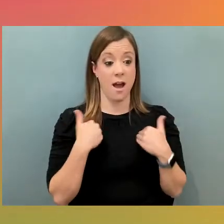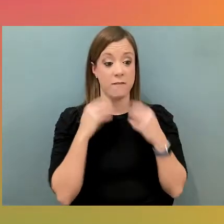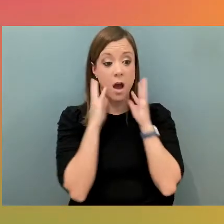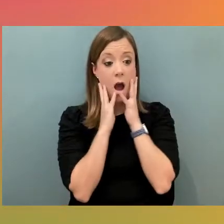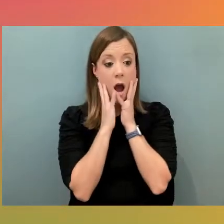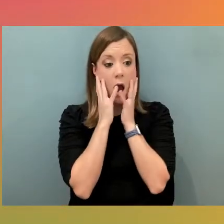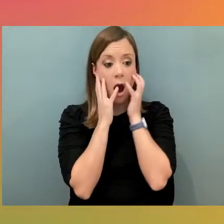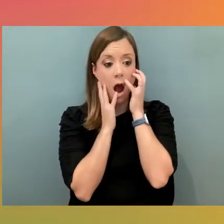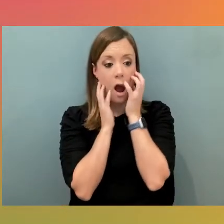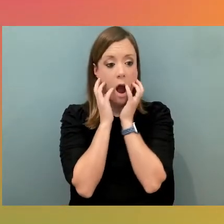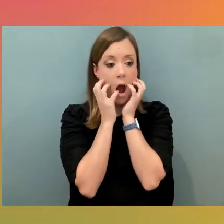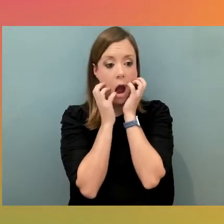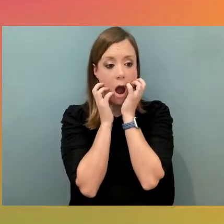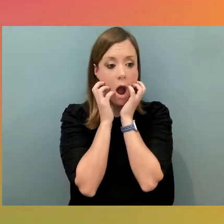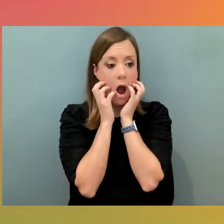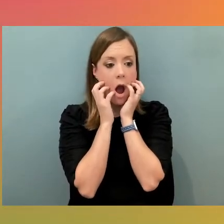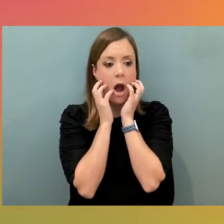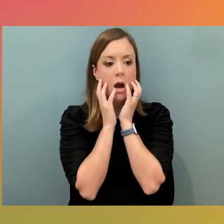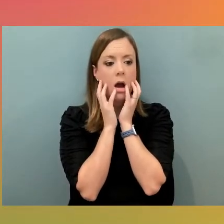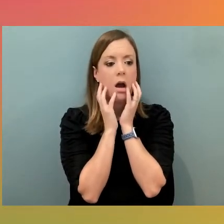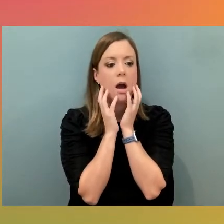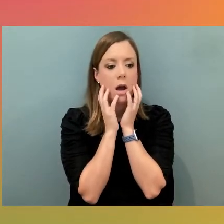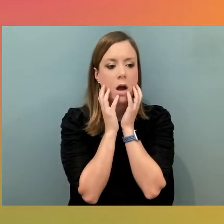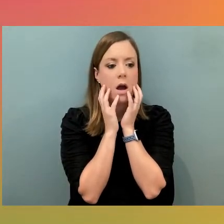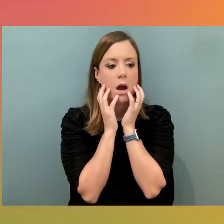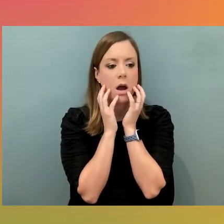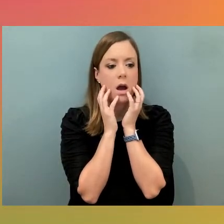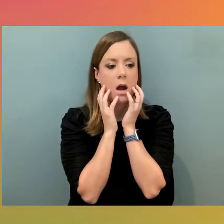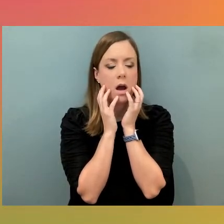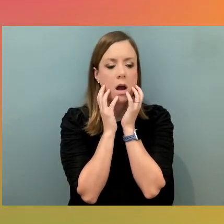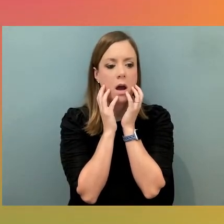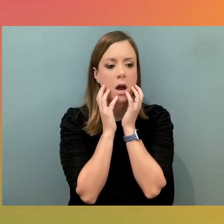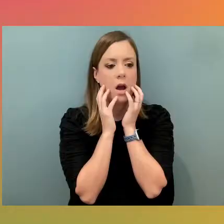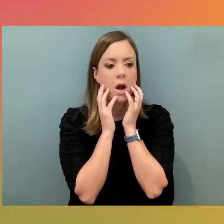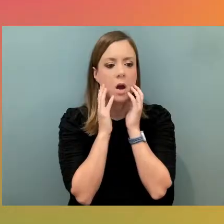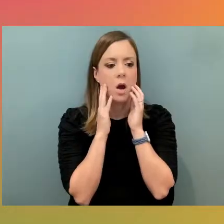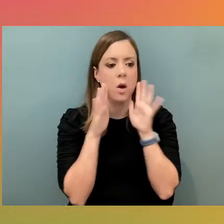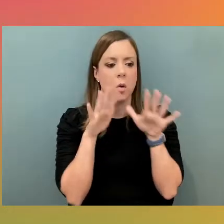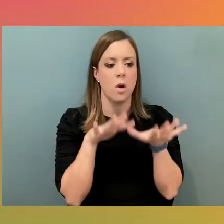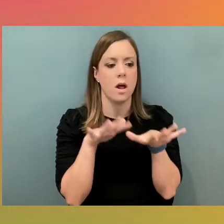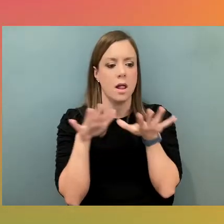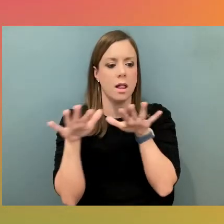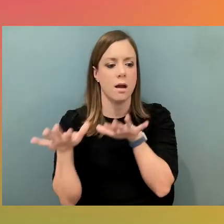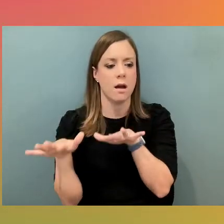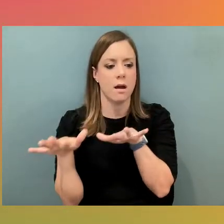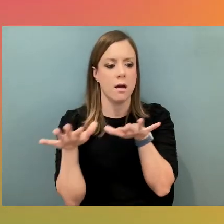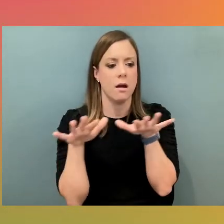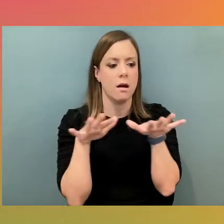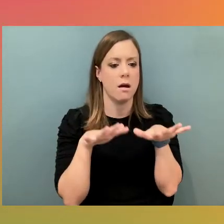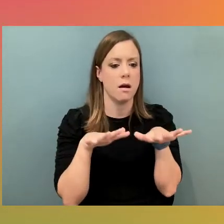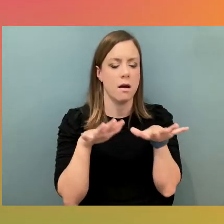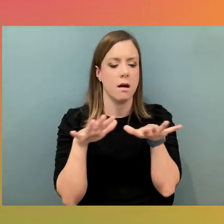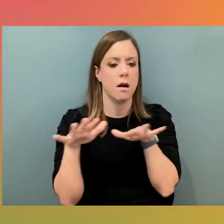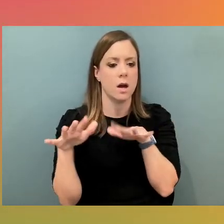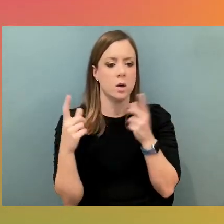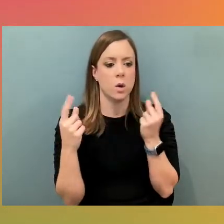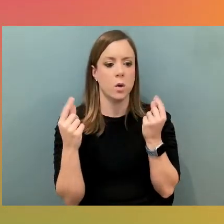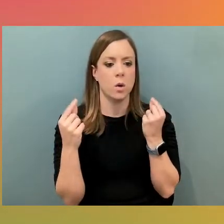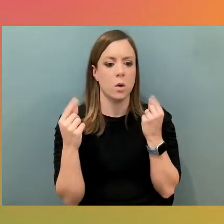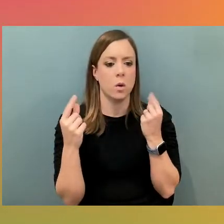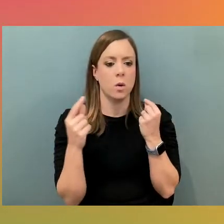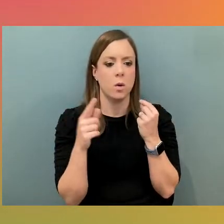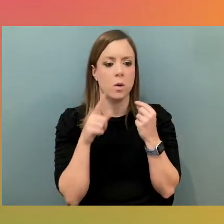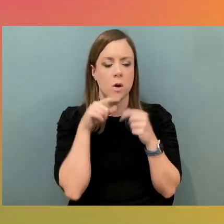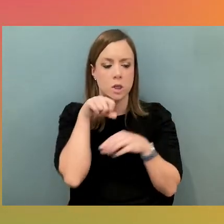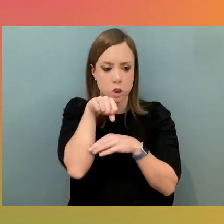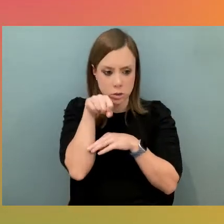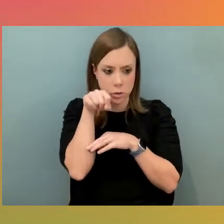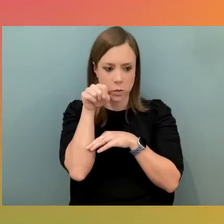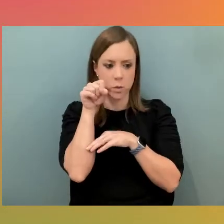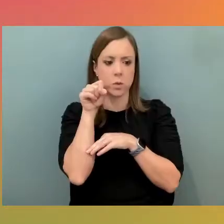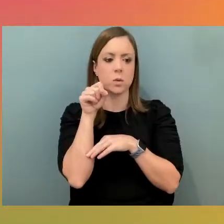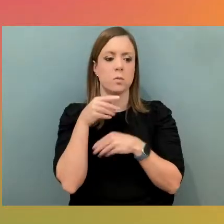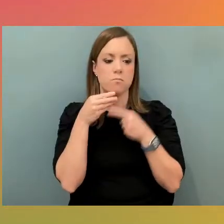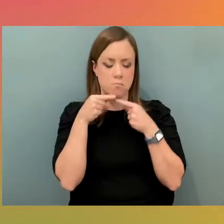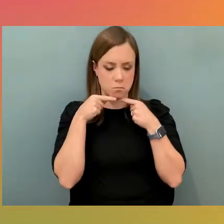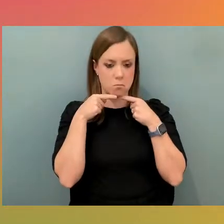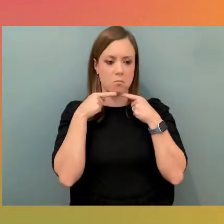MAN YOU MAKE A LITTLE SPACE IN